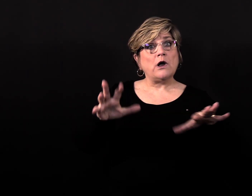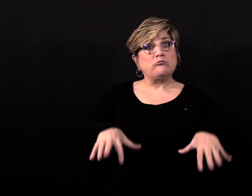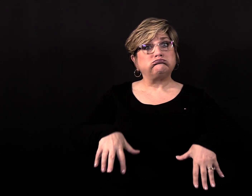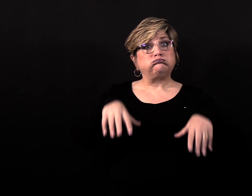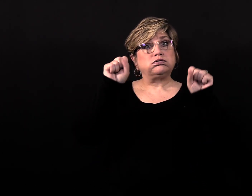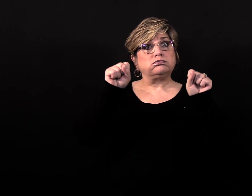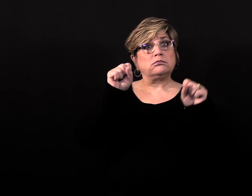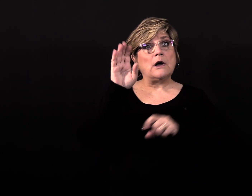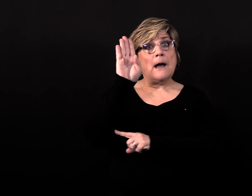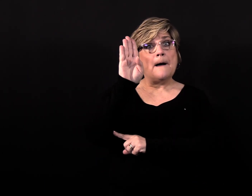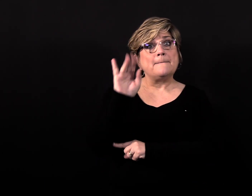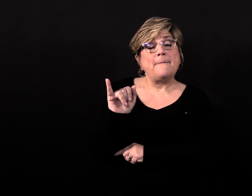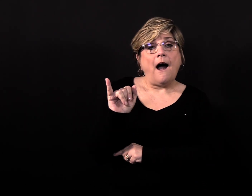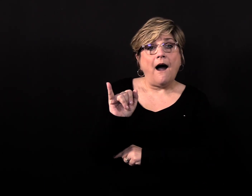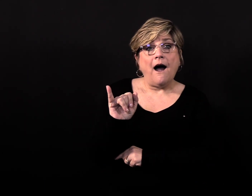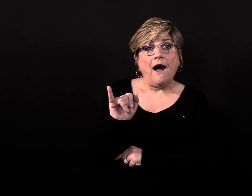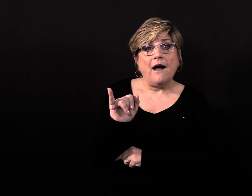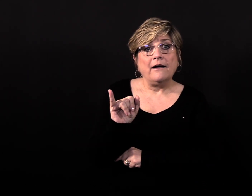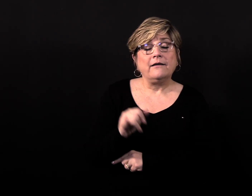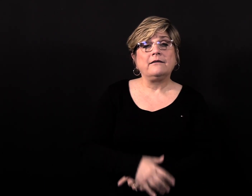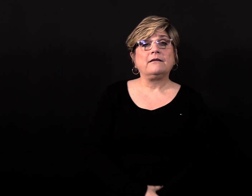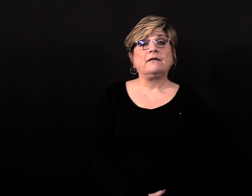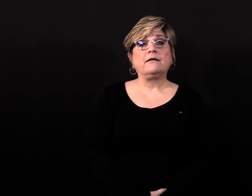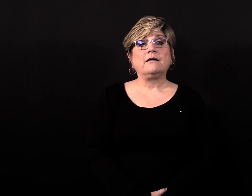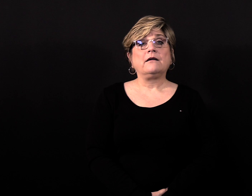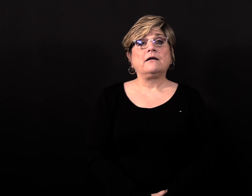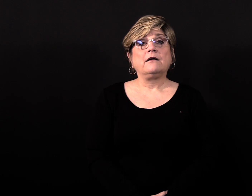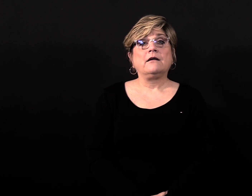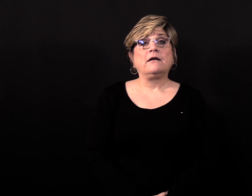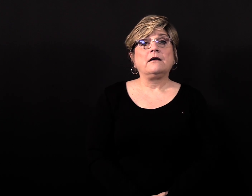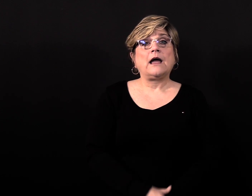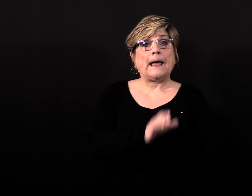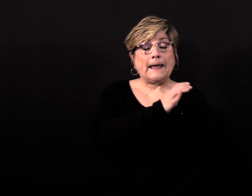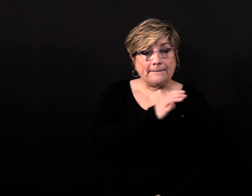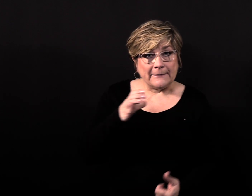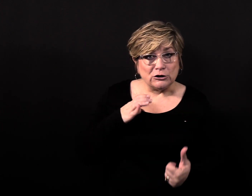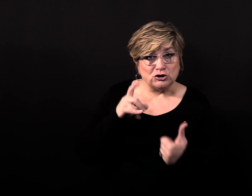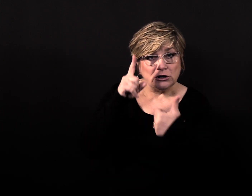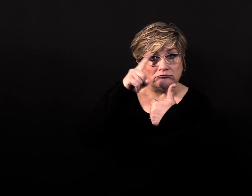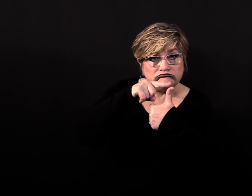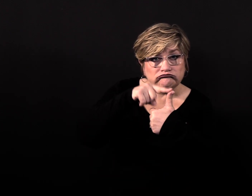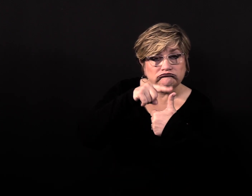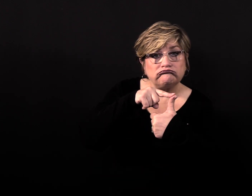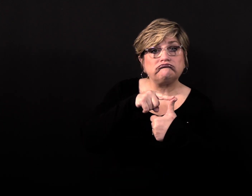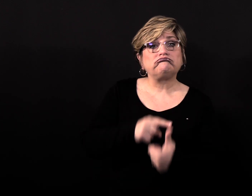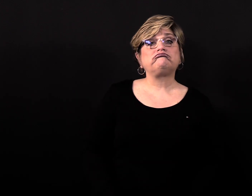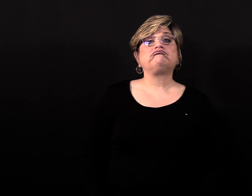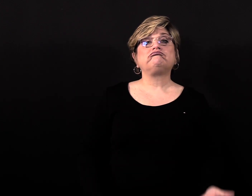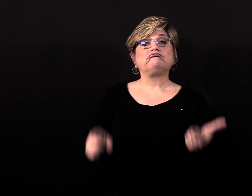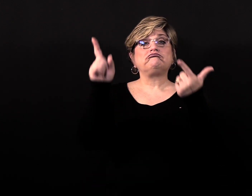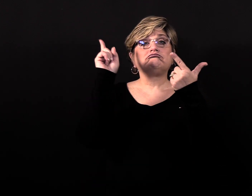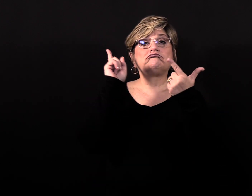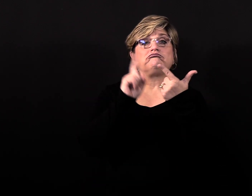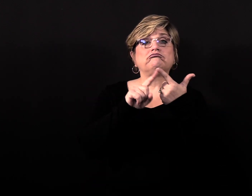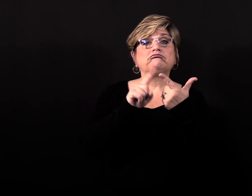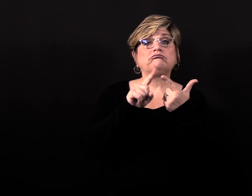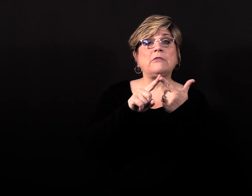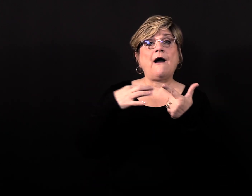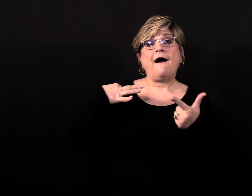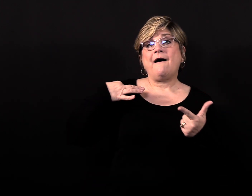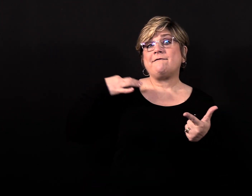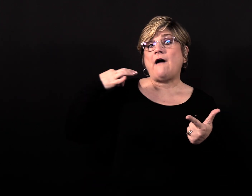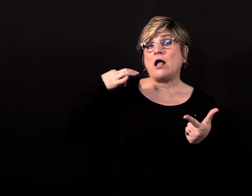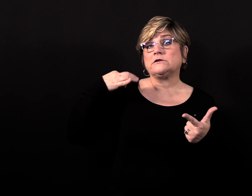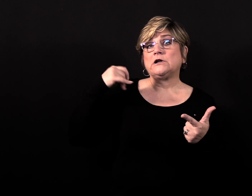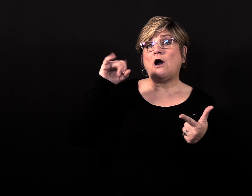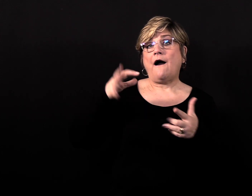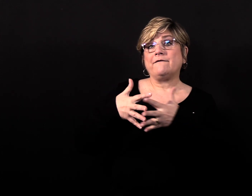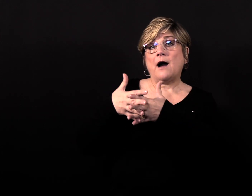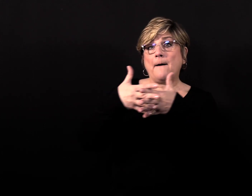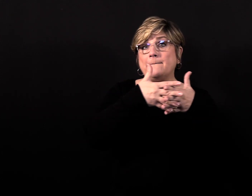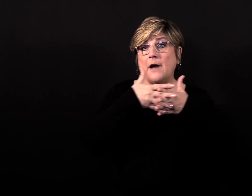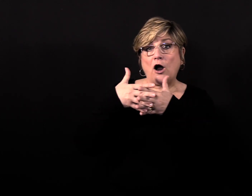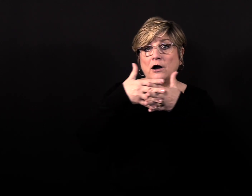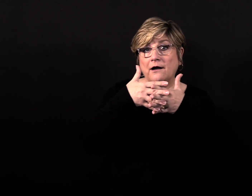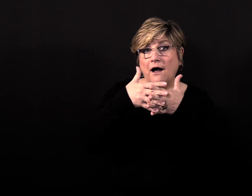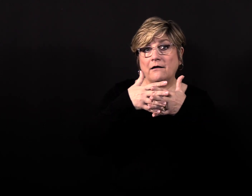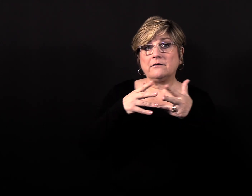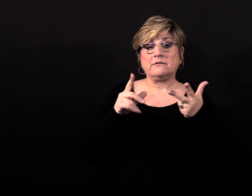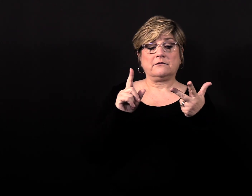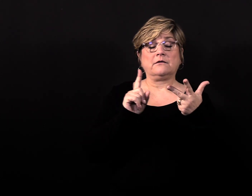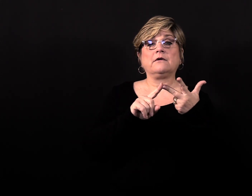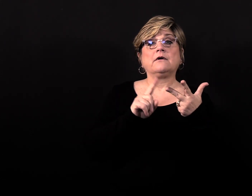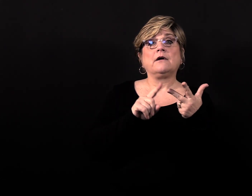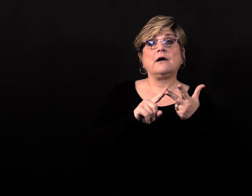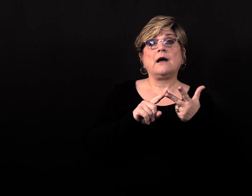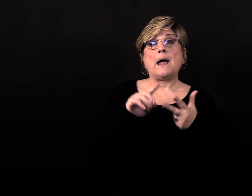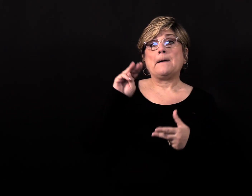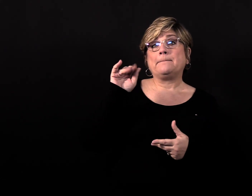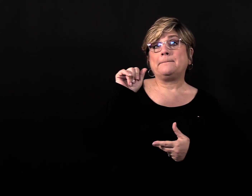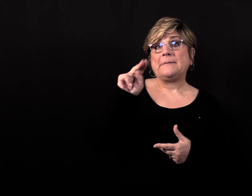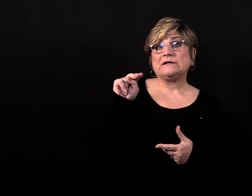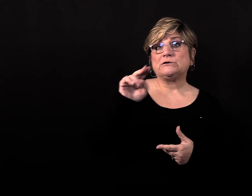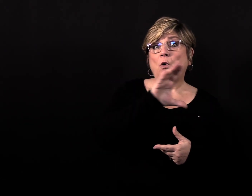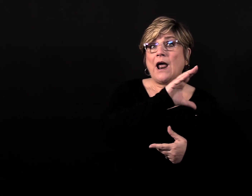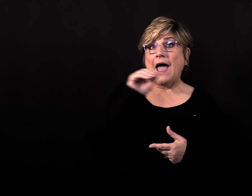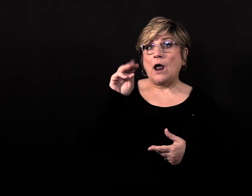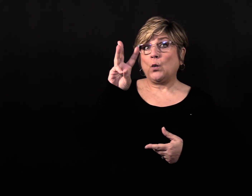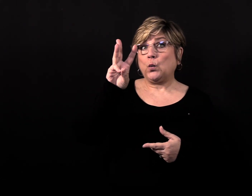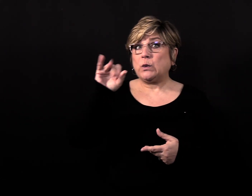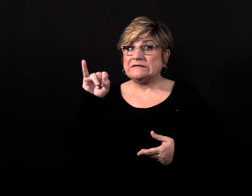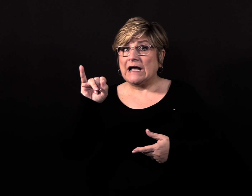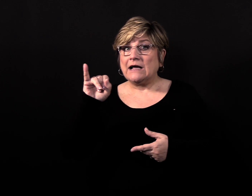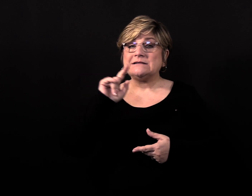1. the Commission, 2. Volunteer of America, MN & WI DHH